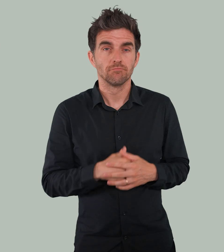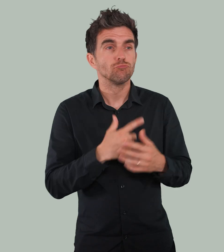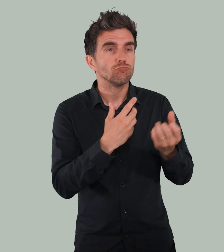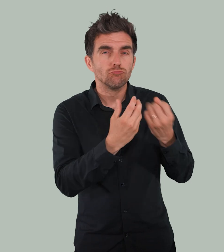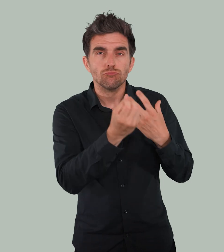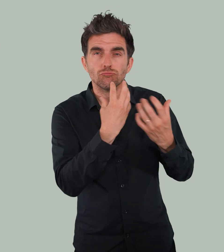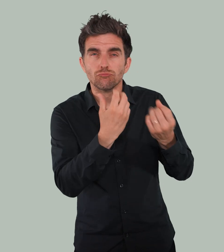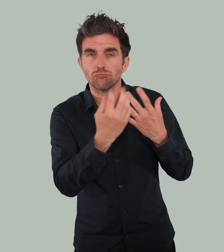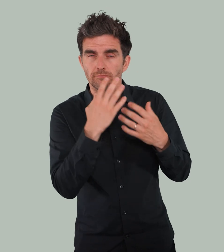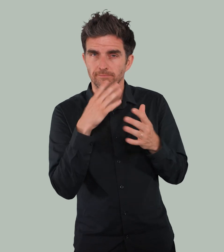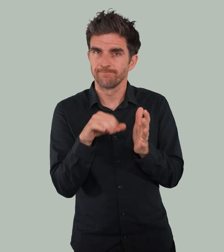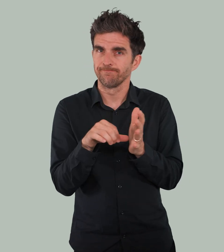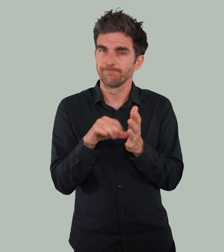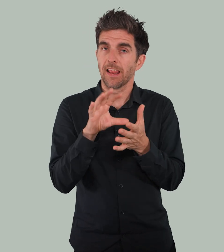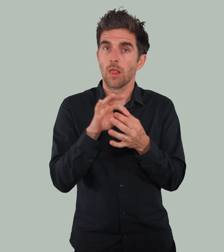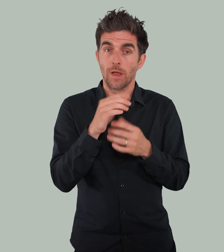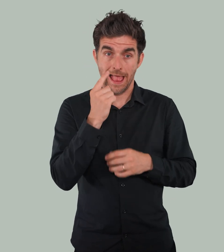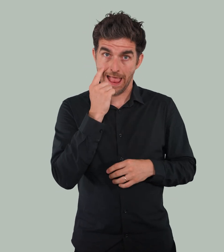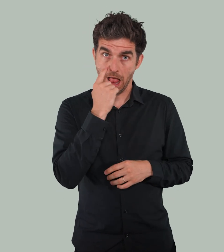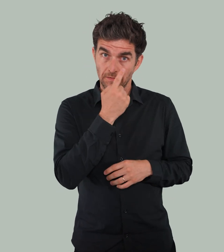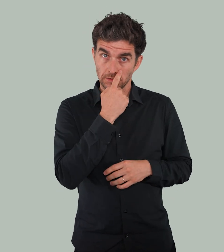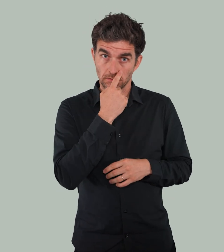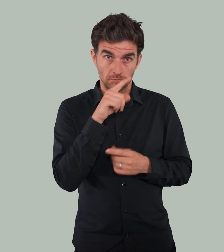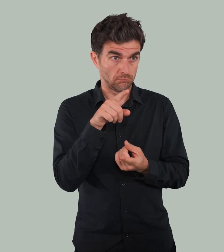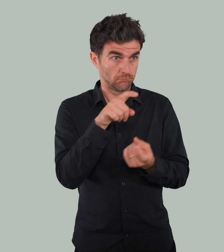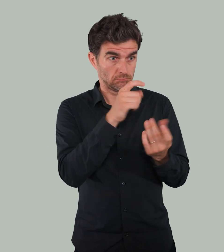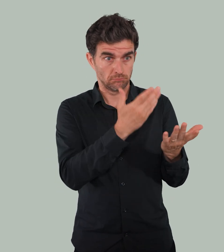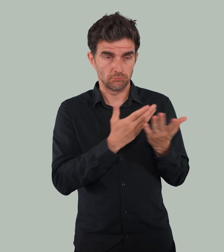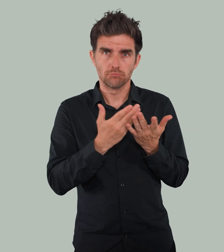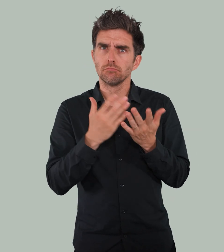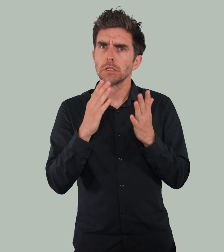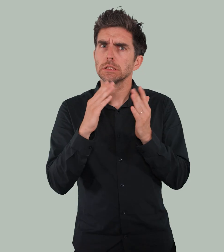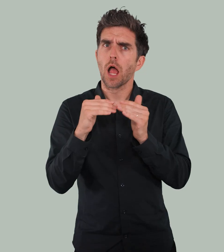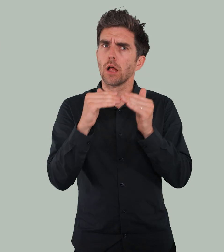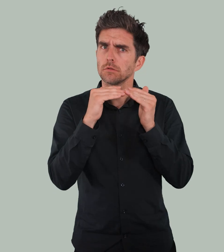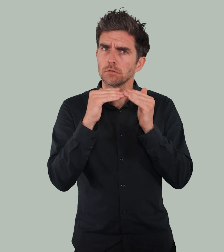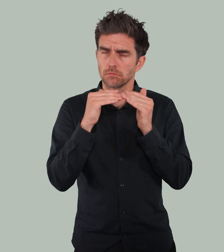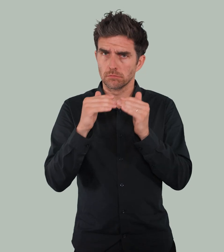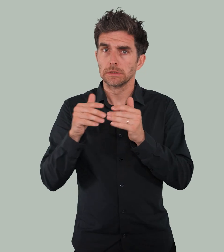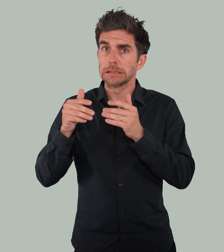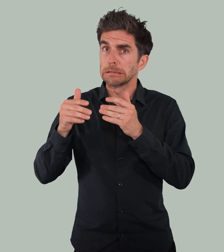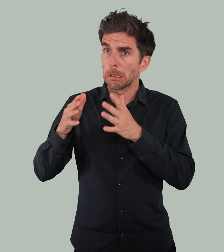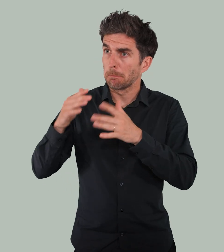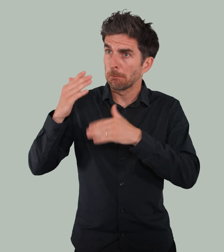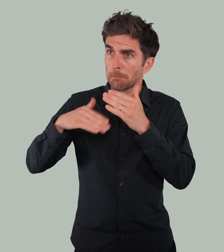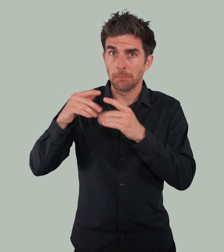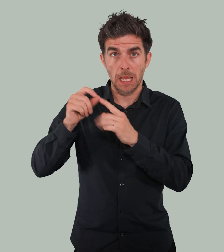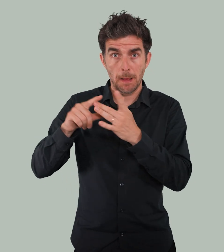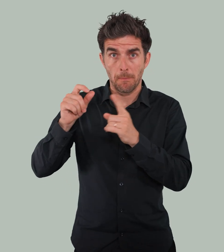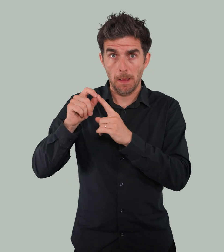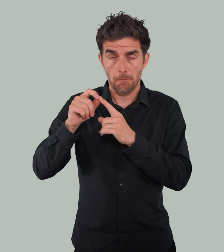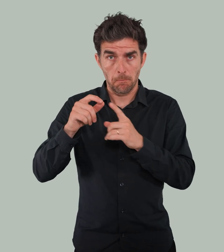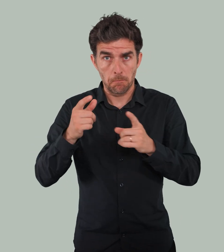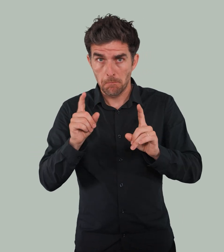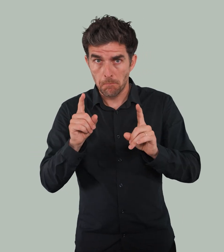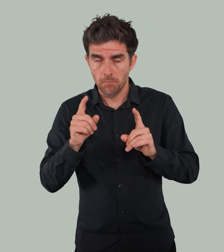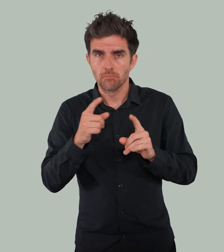Respondents highlight issues relating to evidence standards and system design within PIP.